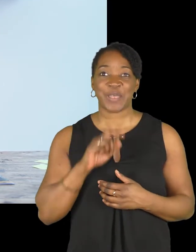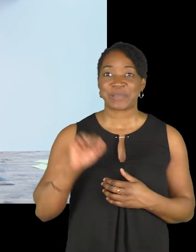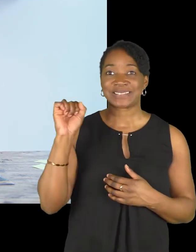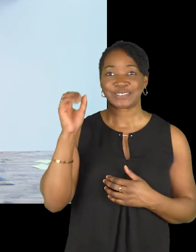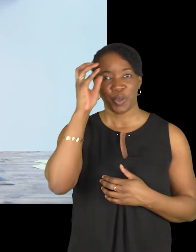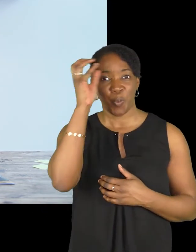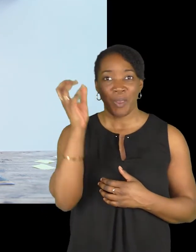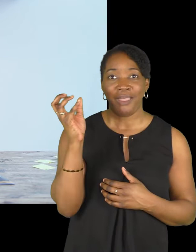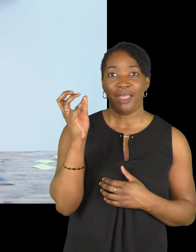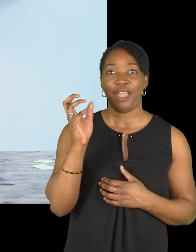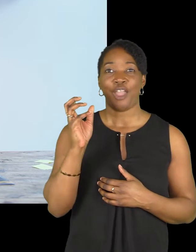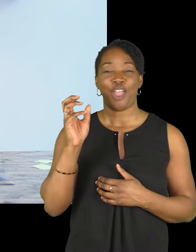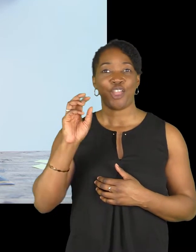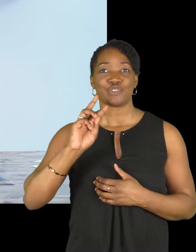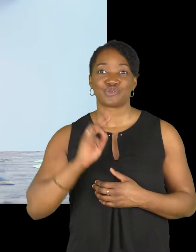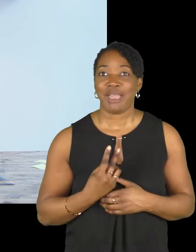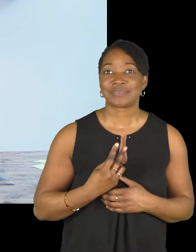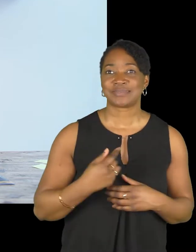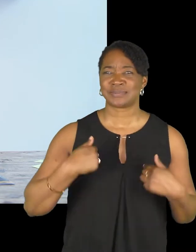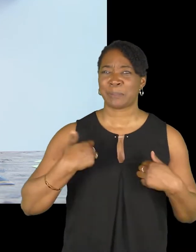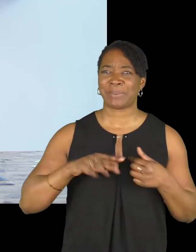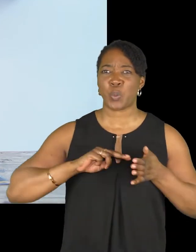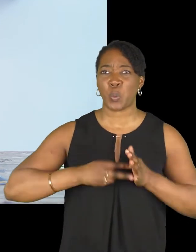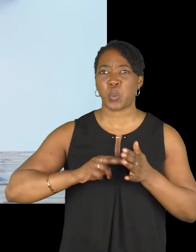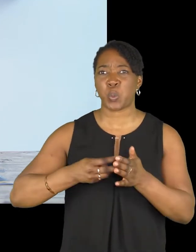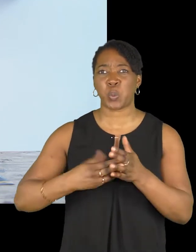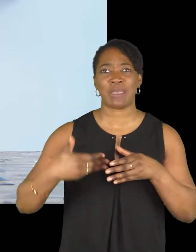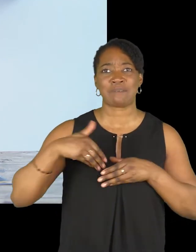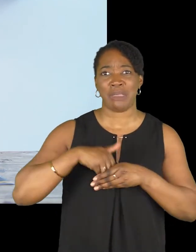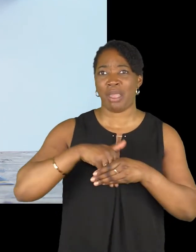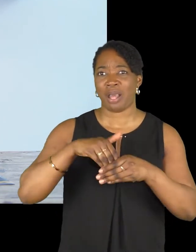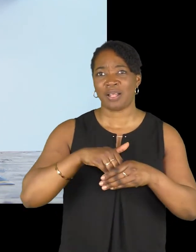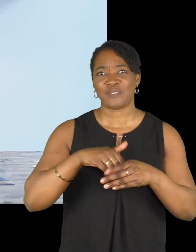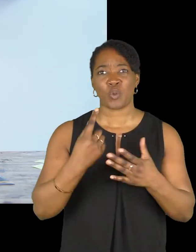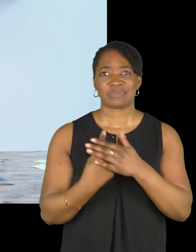as a trans person, I'd always been organising and involved in those communities in London,